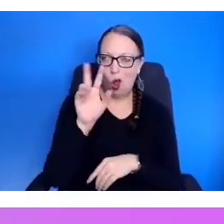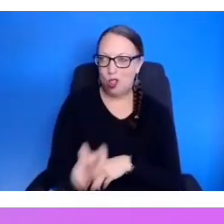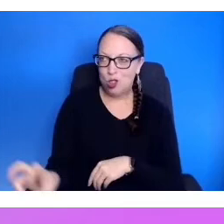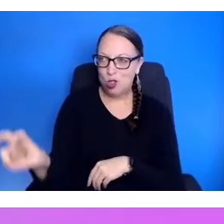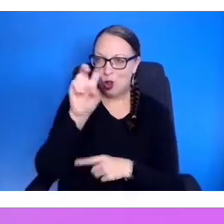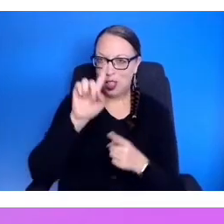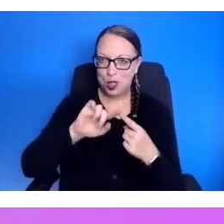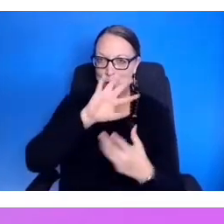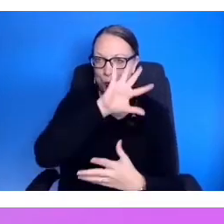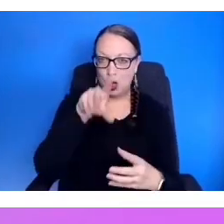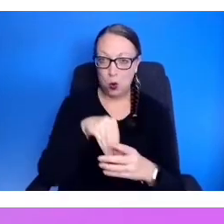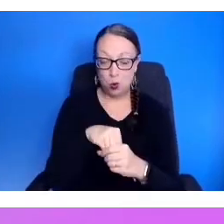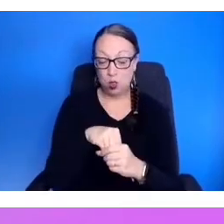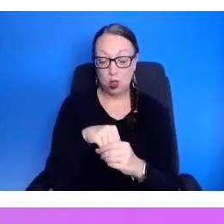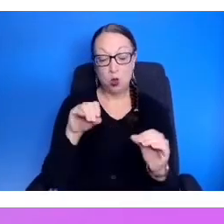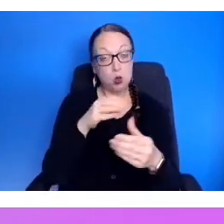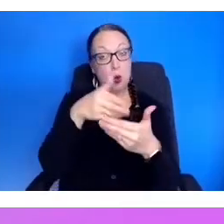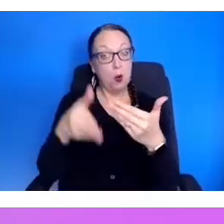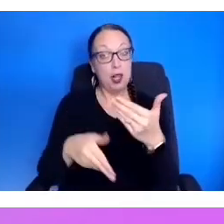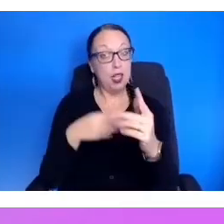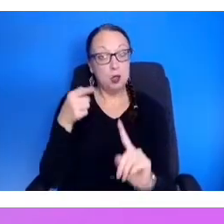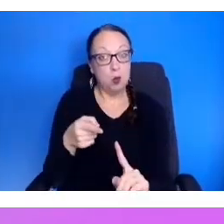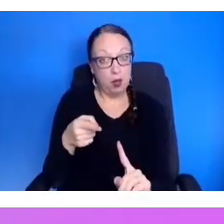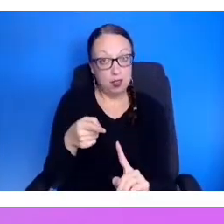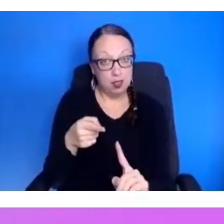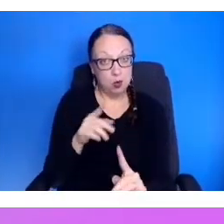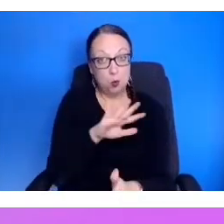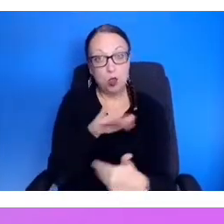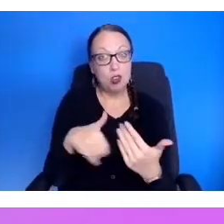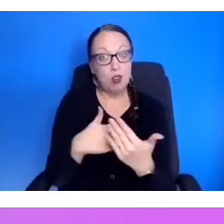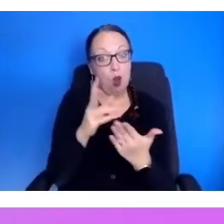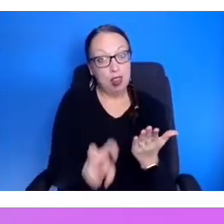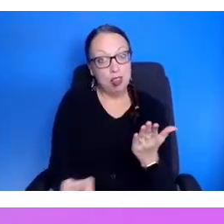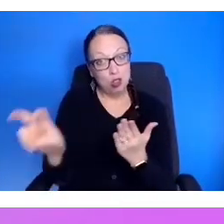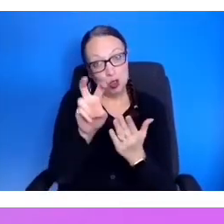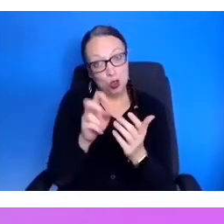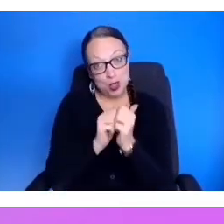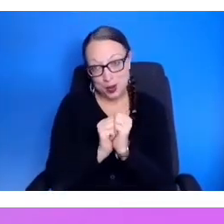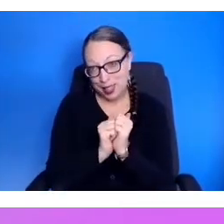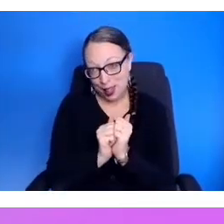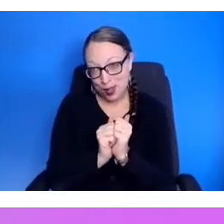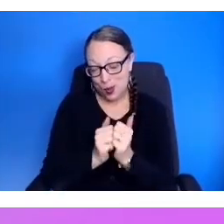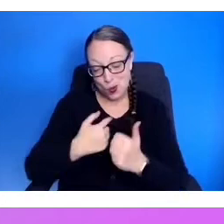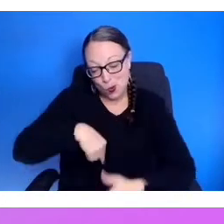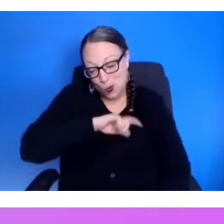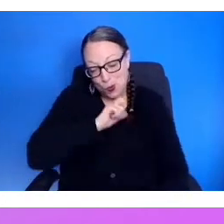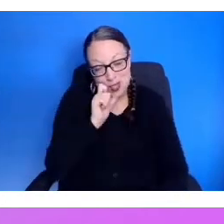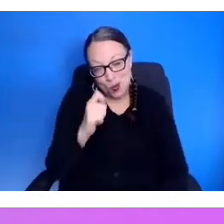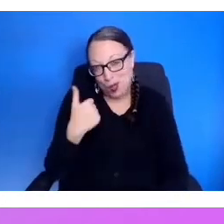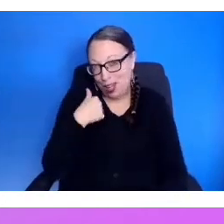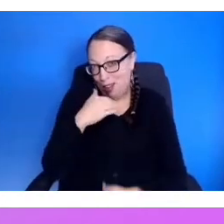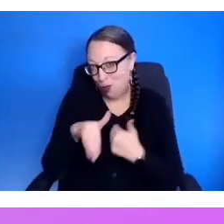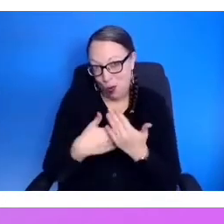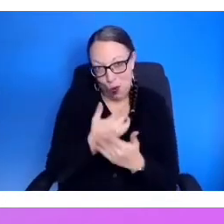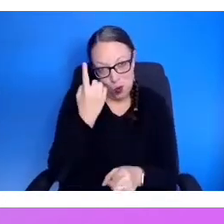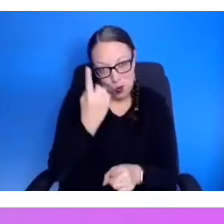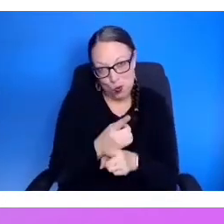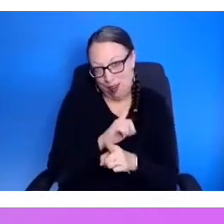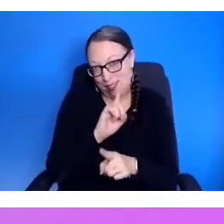it's just something that once we step on we're all on this journey including us, so we don't have all the right answers. We're asking ourselves these questions